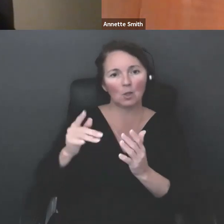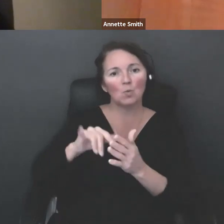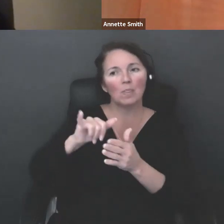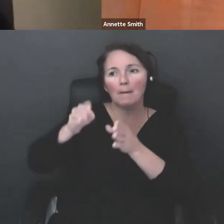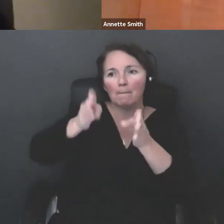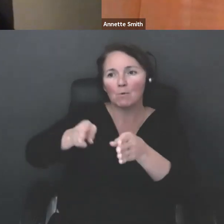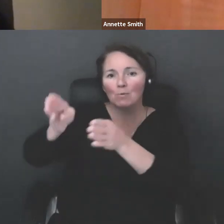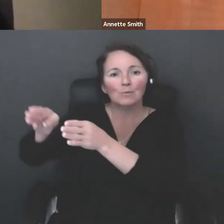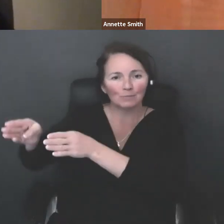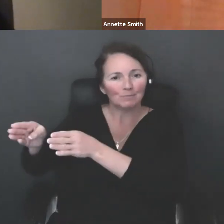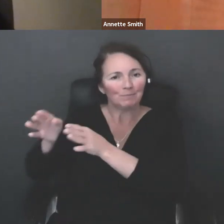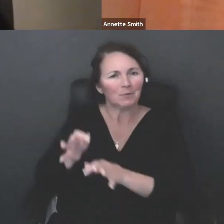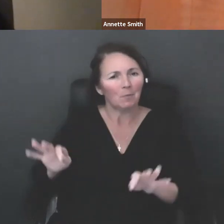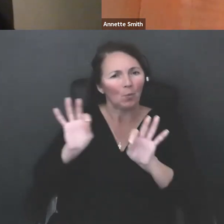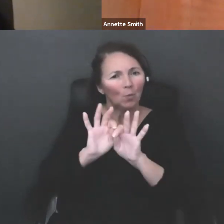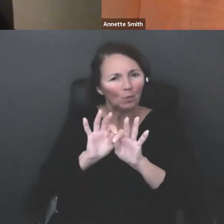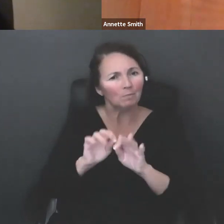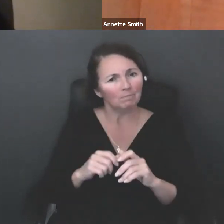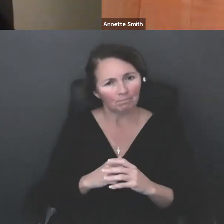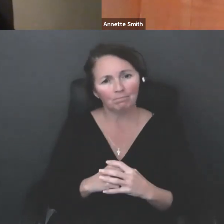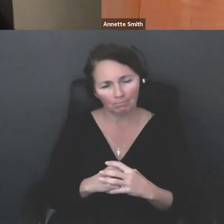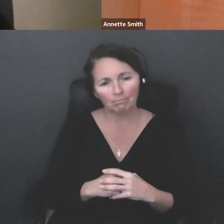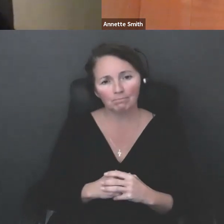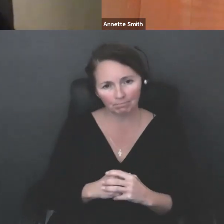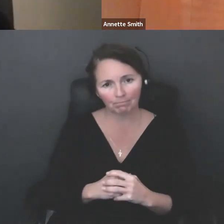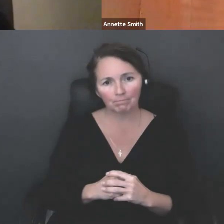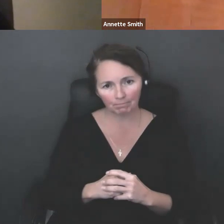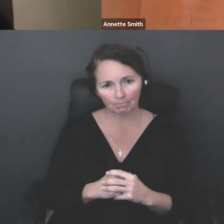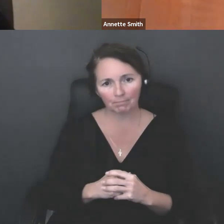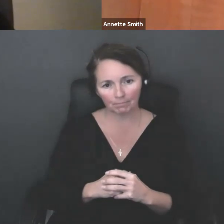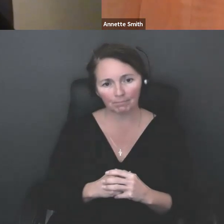I'll be mindful not to